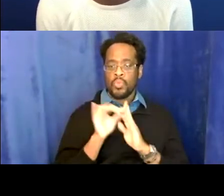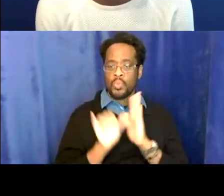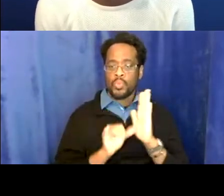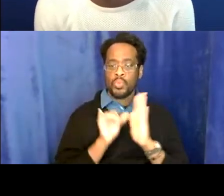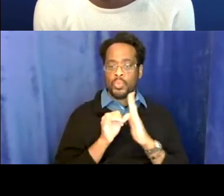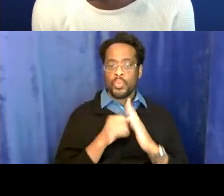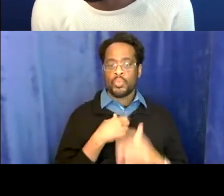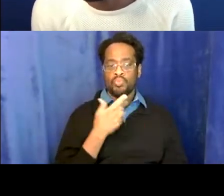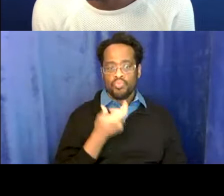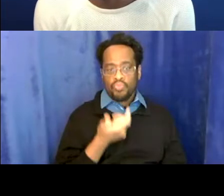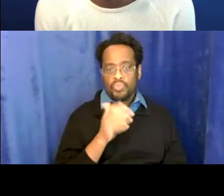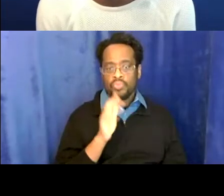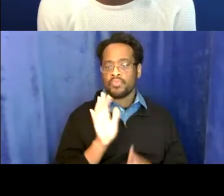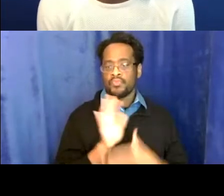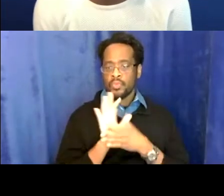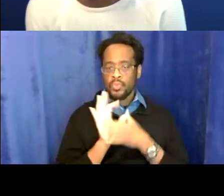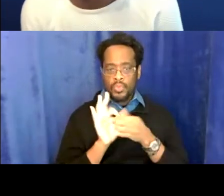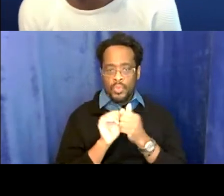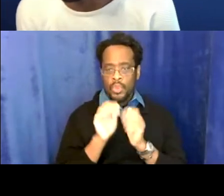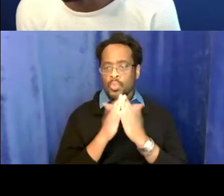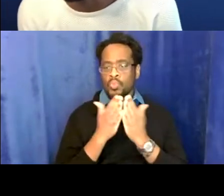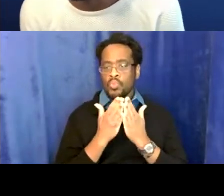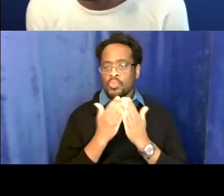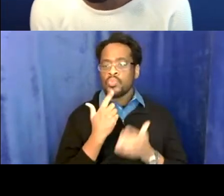which really shows um- a lot of you can find on youtube there's certain films